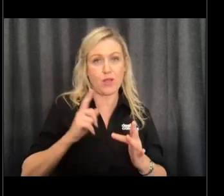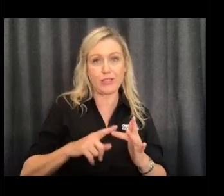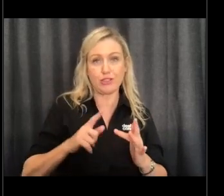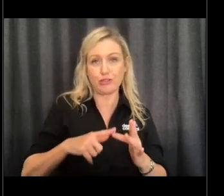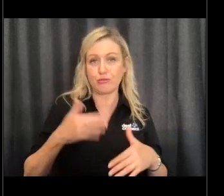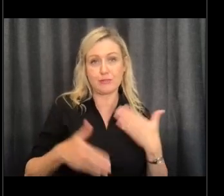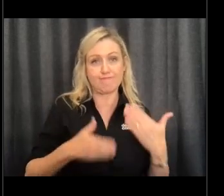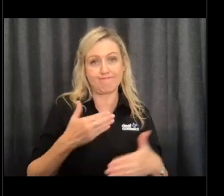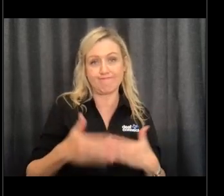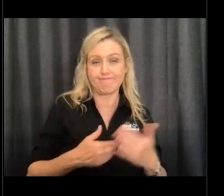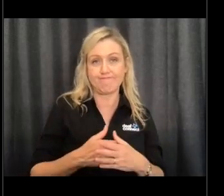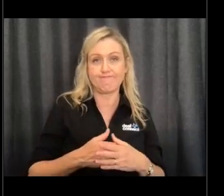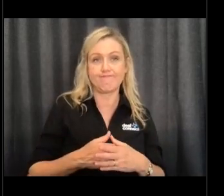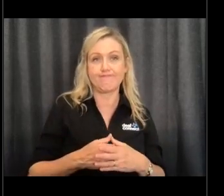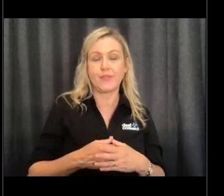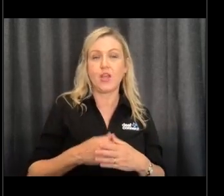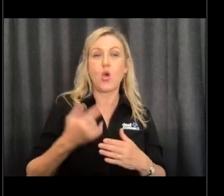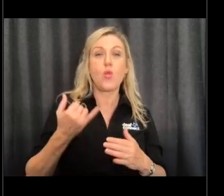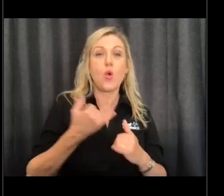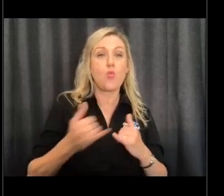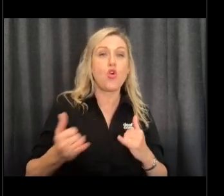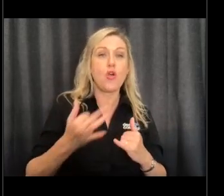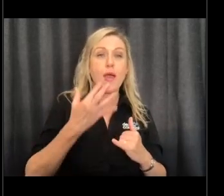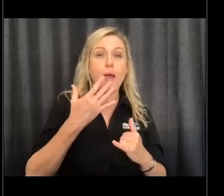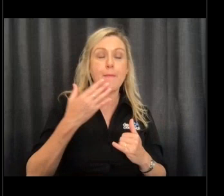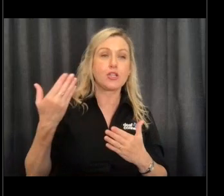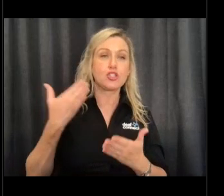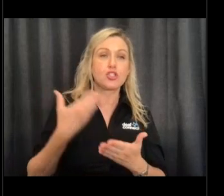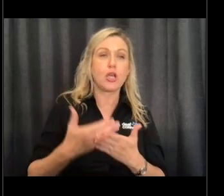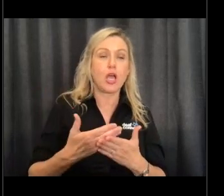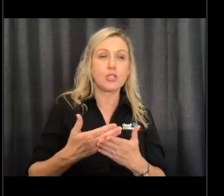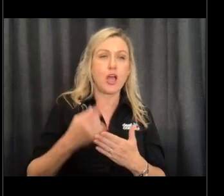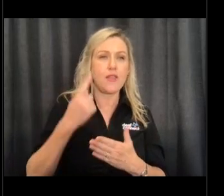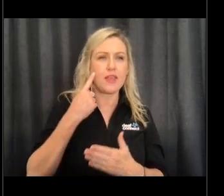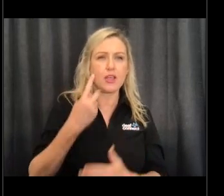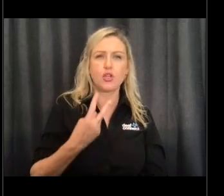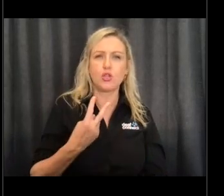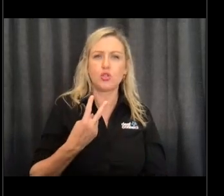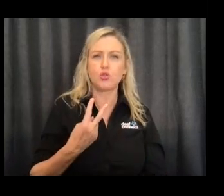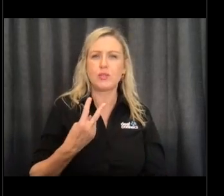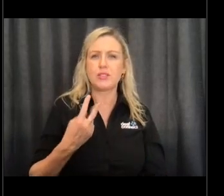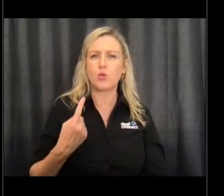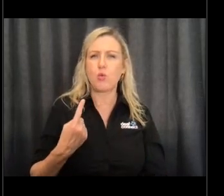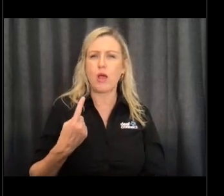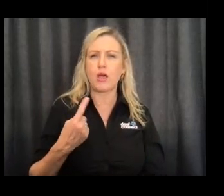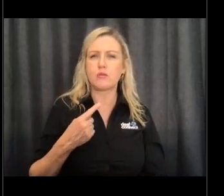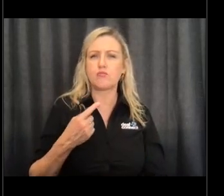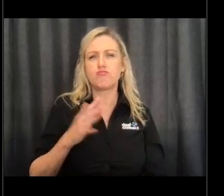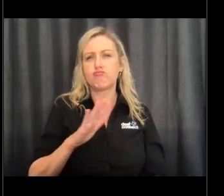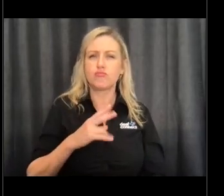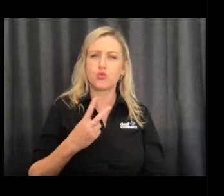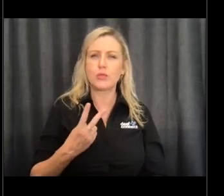The biggest premium I've seen is in the region of 21, $25,000. Most of us can't afford that every 12 months.